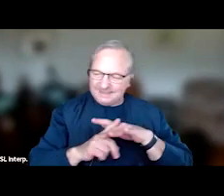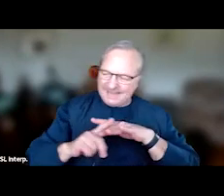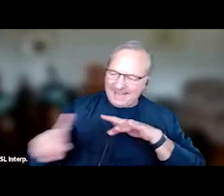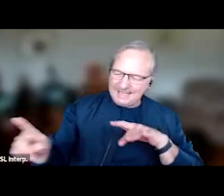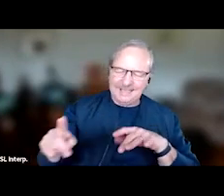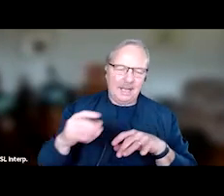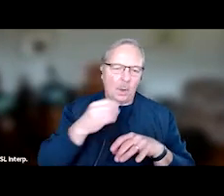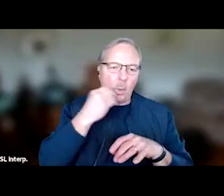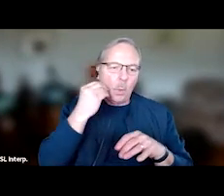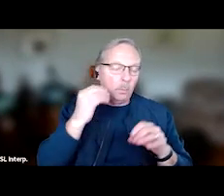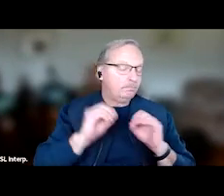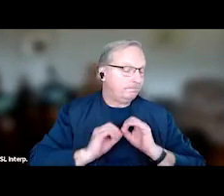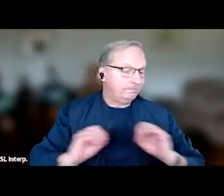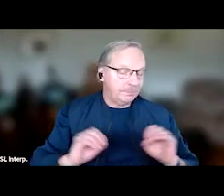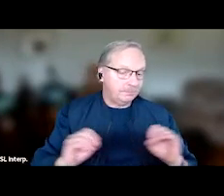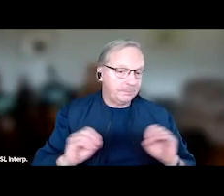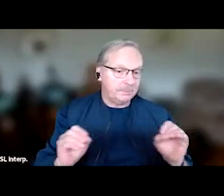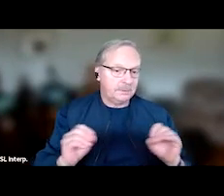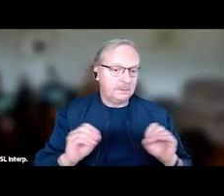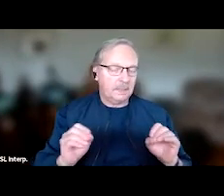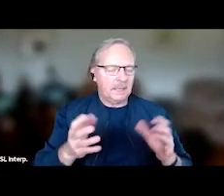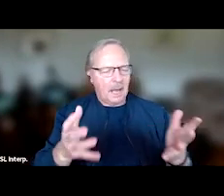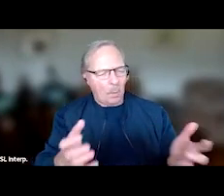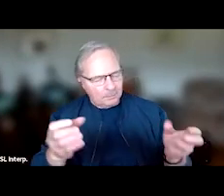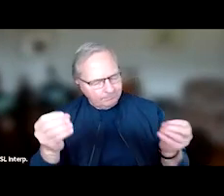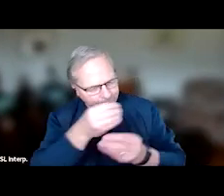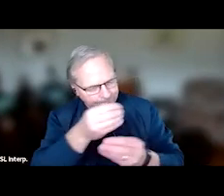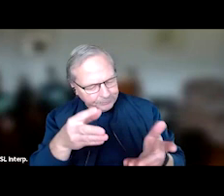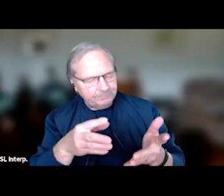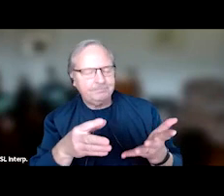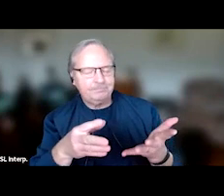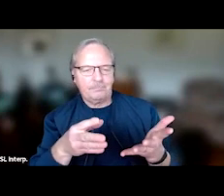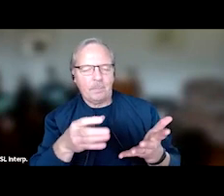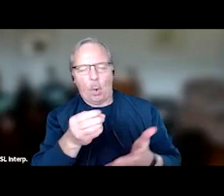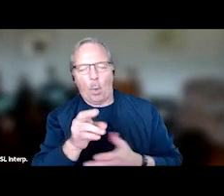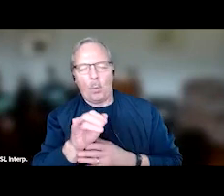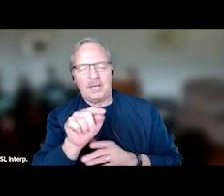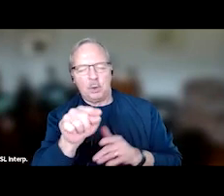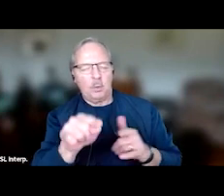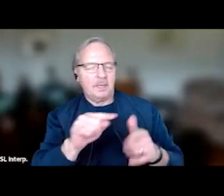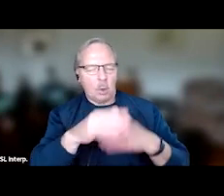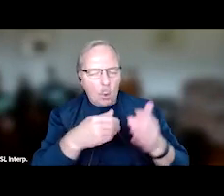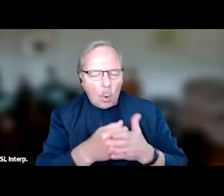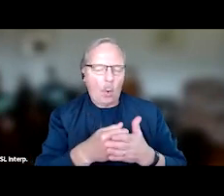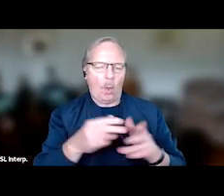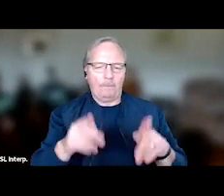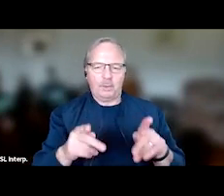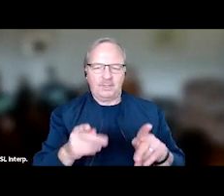and really sort of orient you to this concept of whole person care. And I imagine most of you have